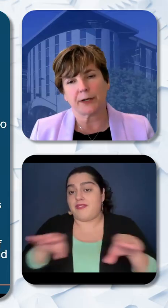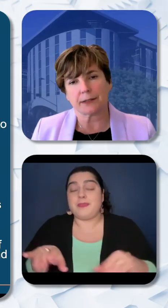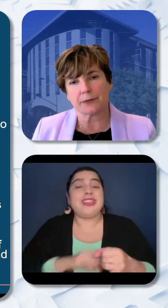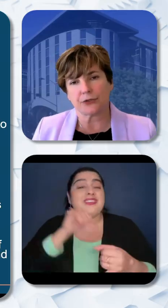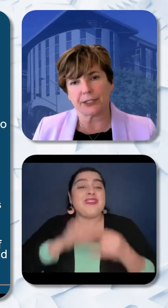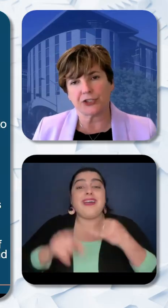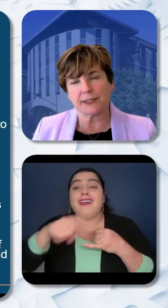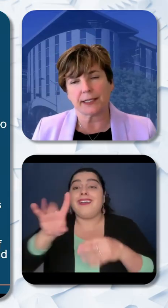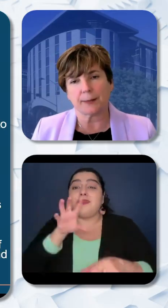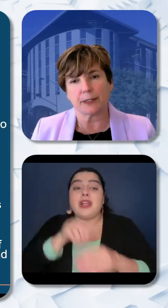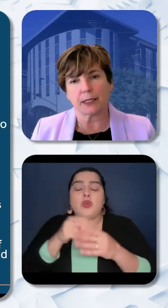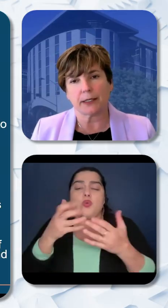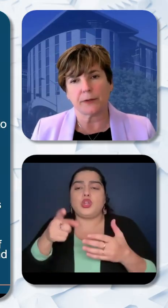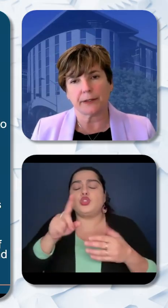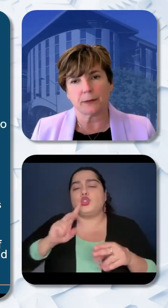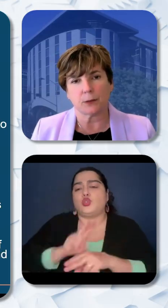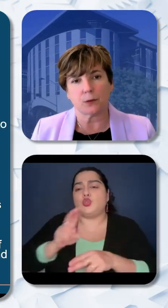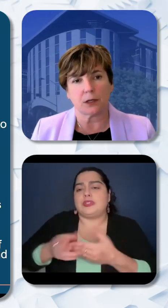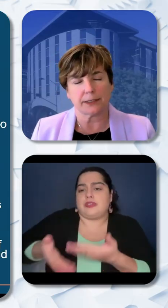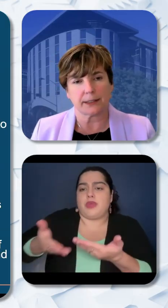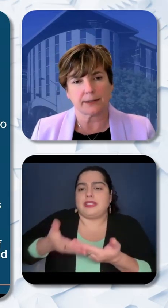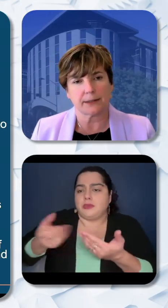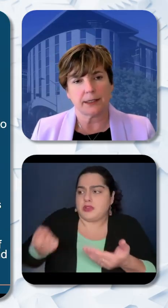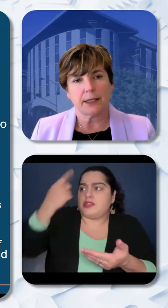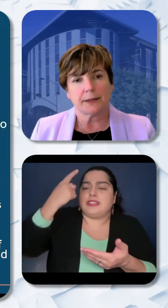with practical strategies they can apply within their local context.